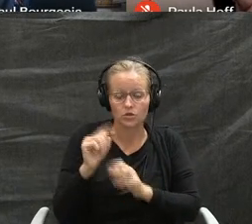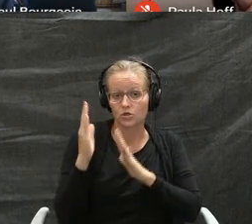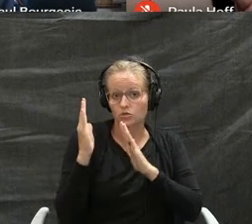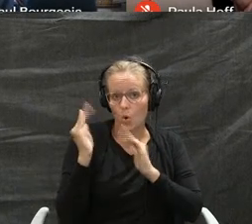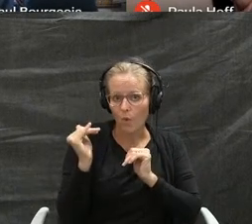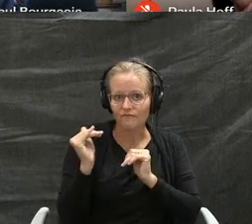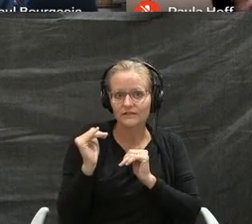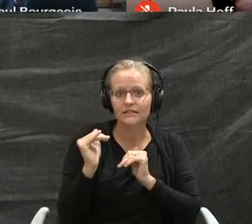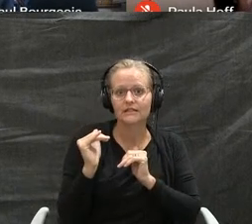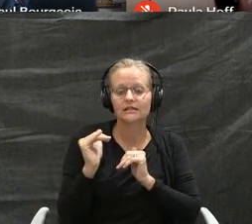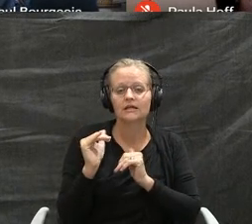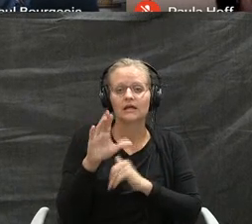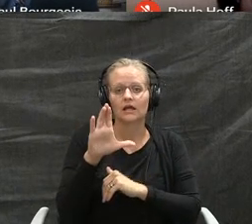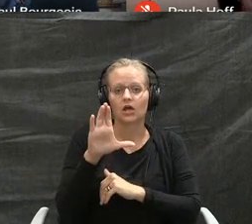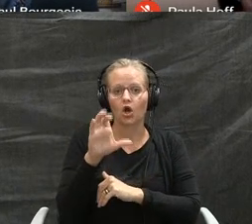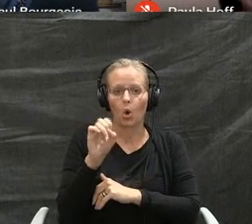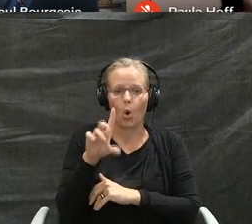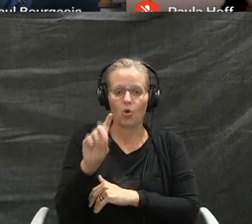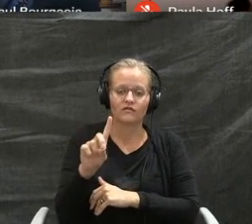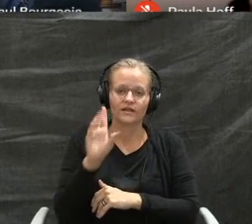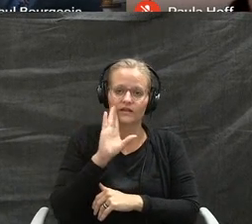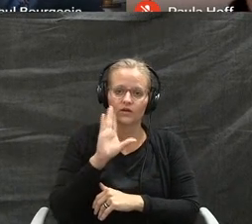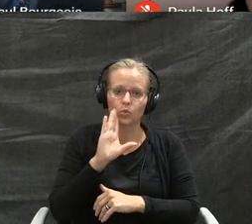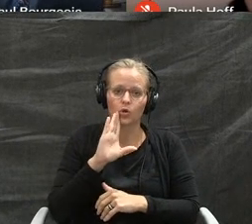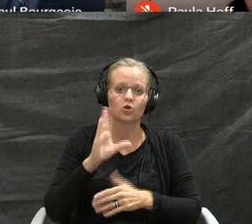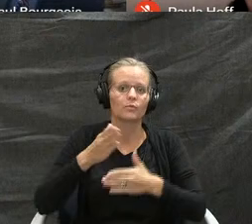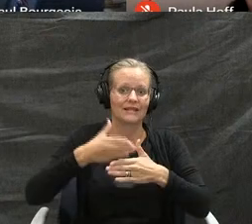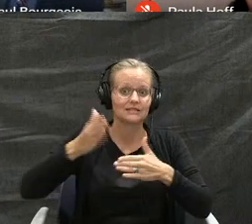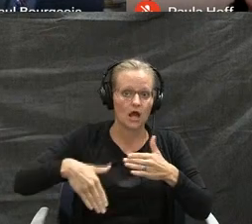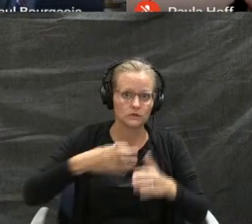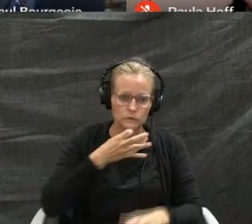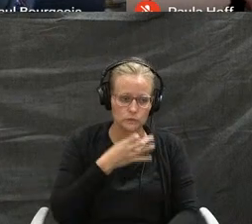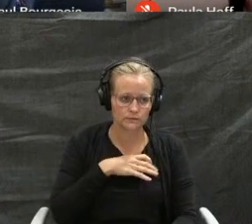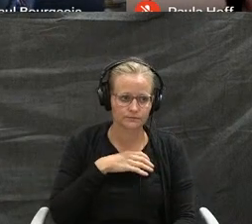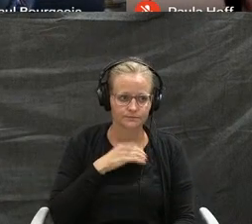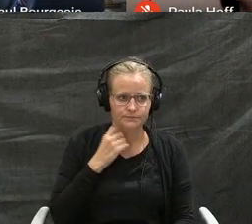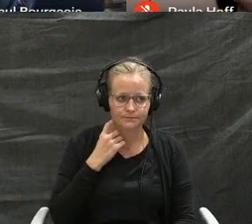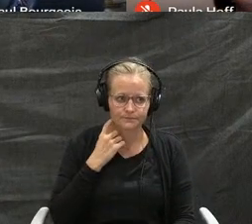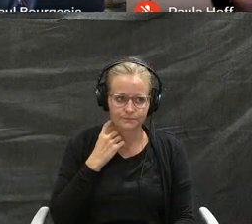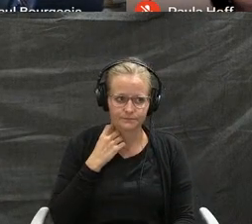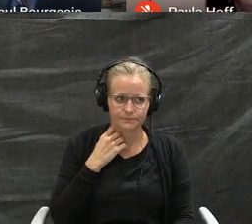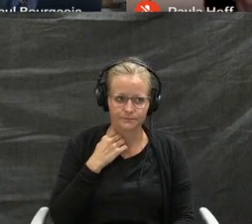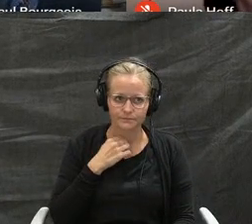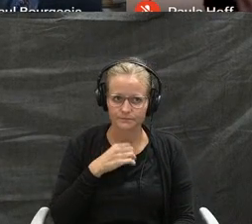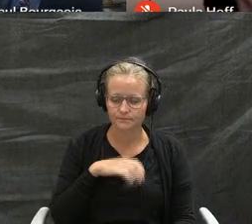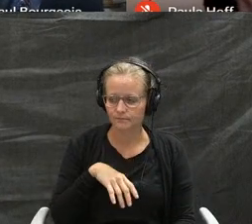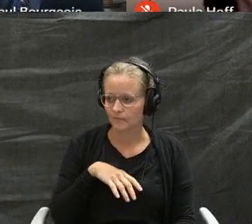pass. 160,000 vinyl gloves in a small, medium, large and extra